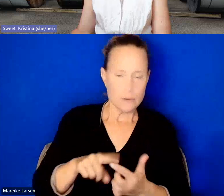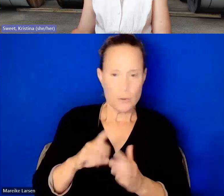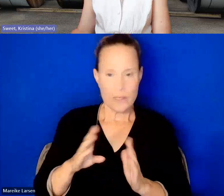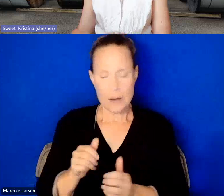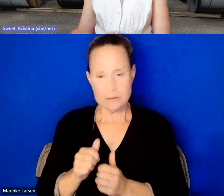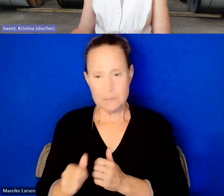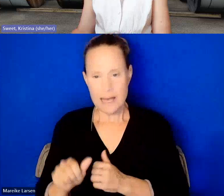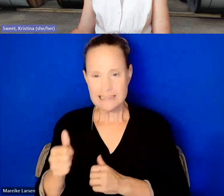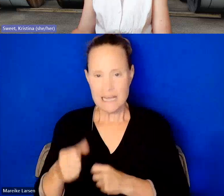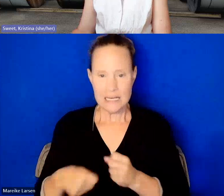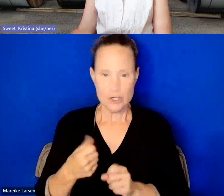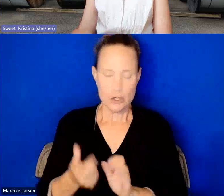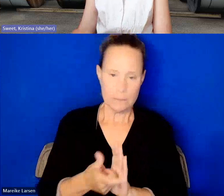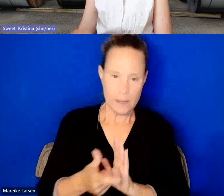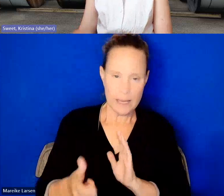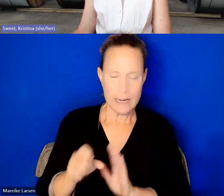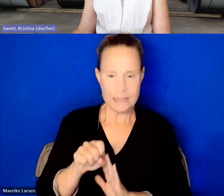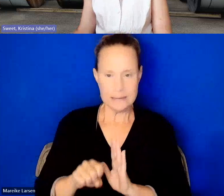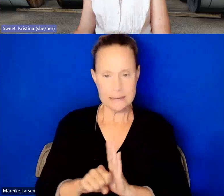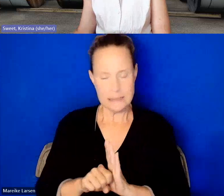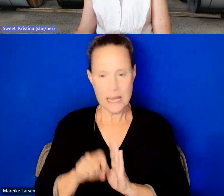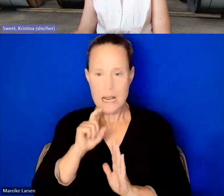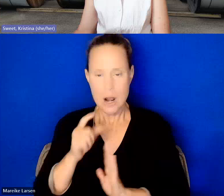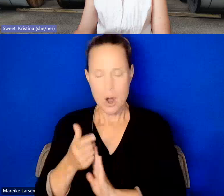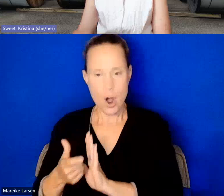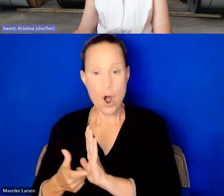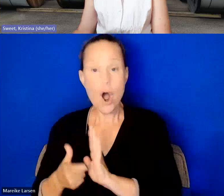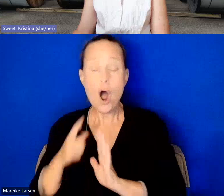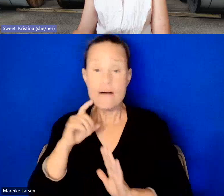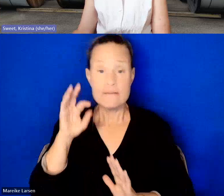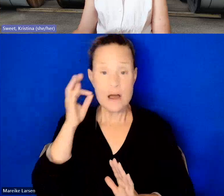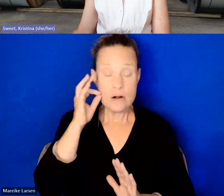ban on state AI laws. In other words, the federal government could potentially den.